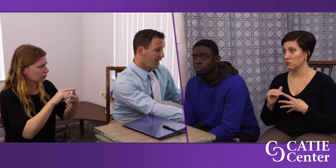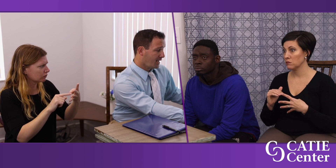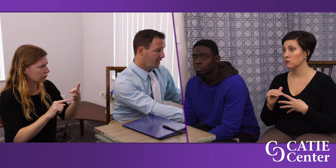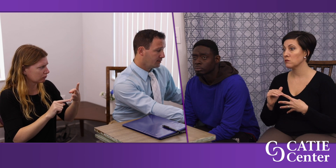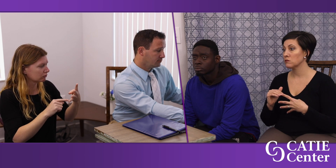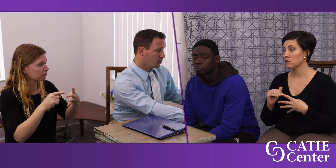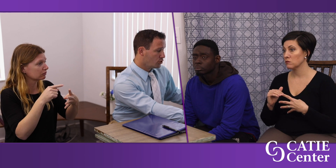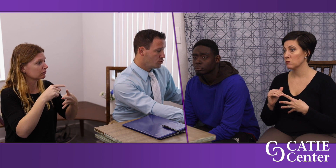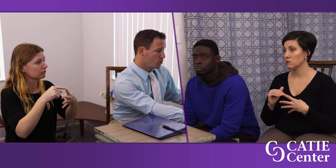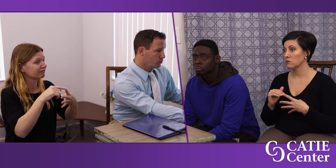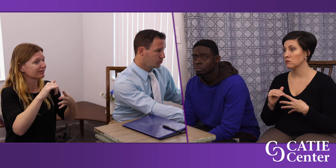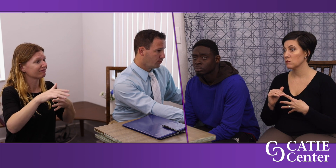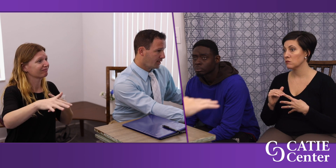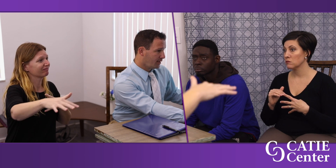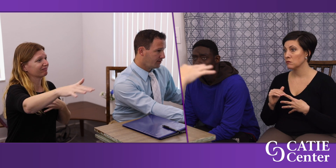A) no zone ahead